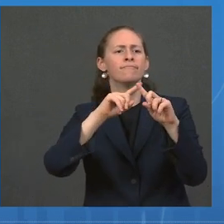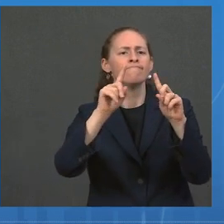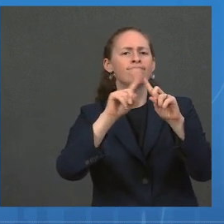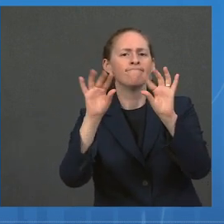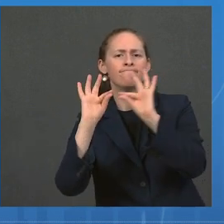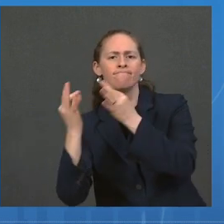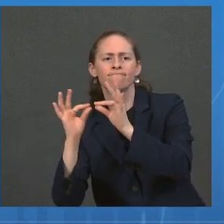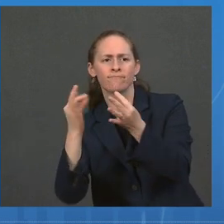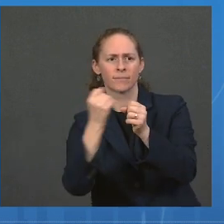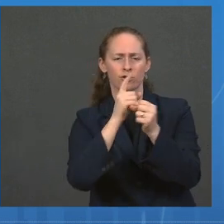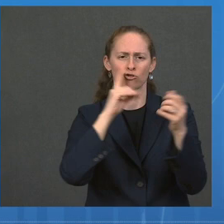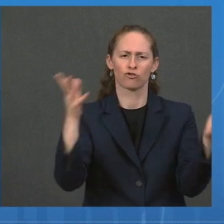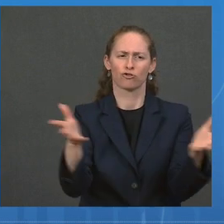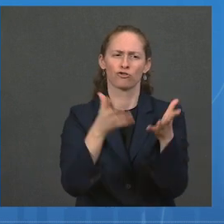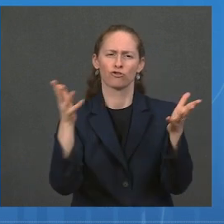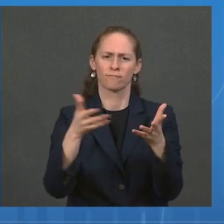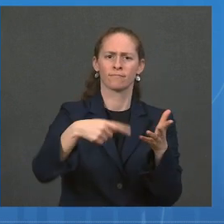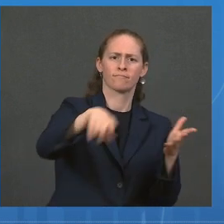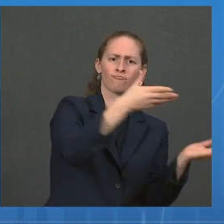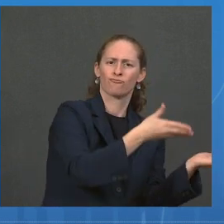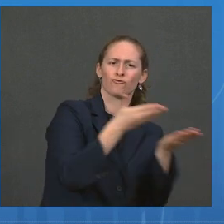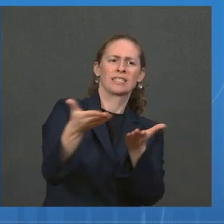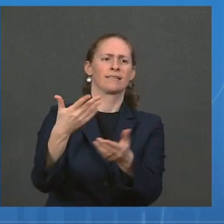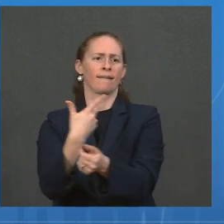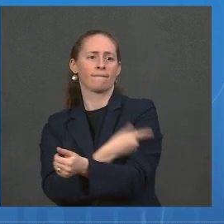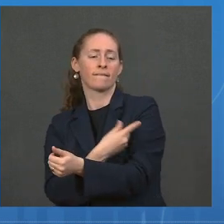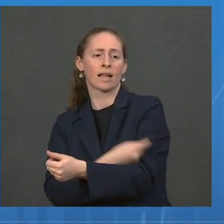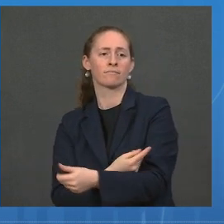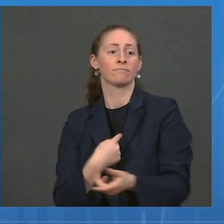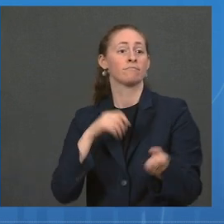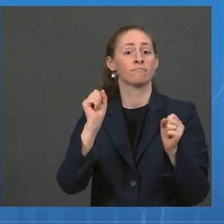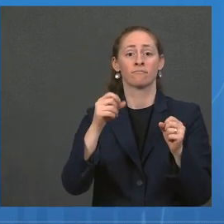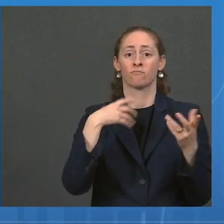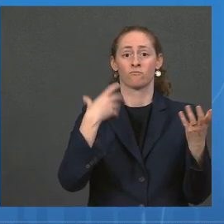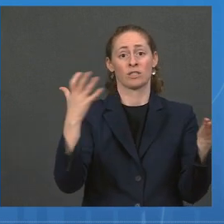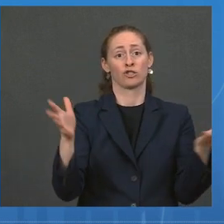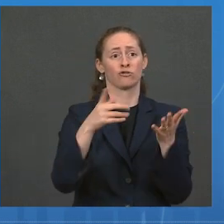We've already enrolled more than 25,000 pediatricians, family doctors,